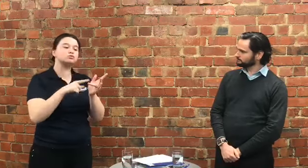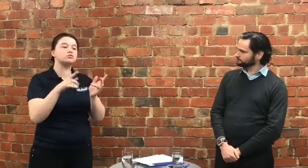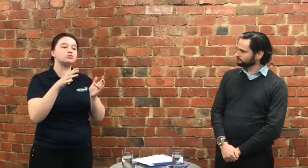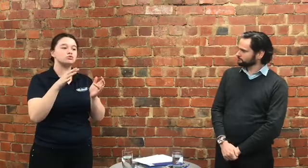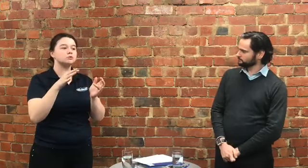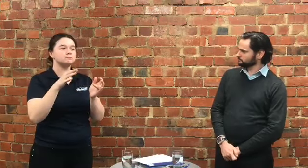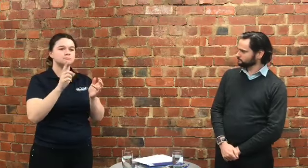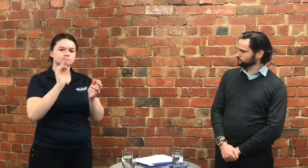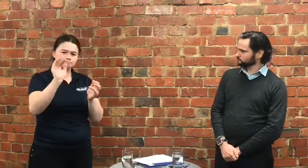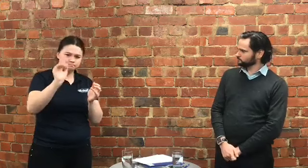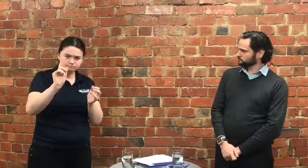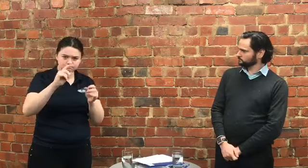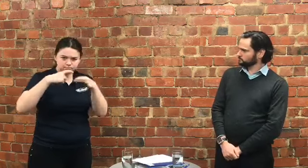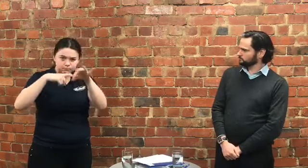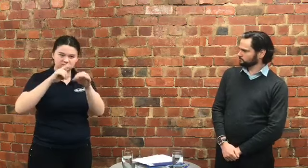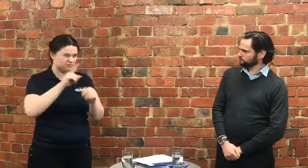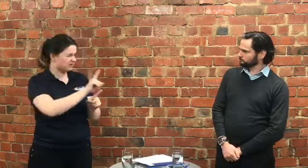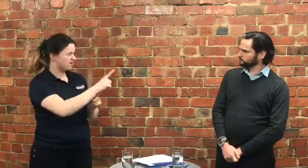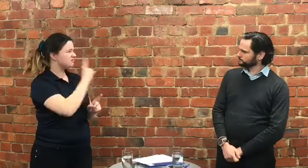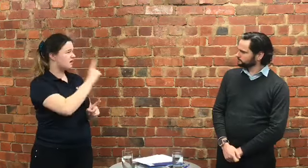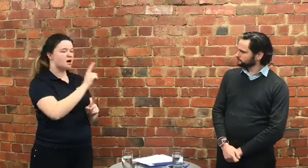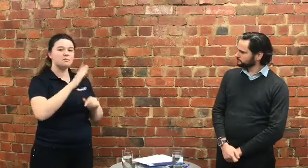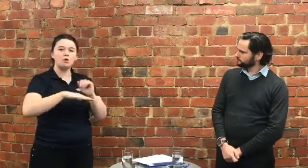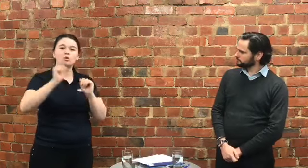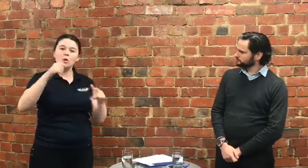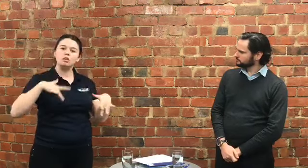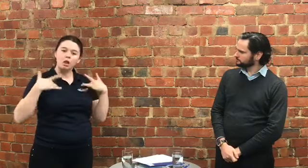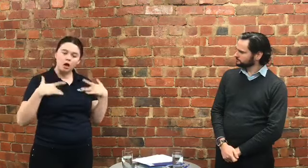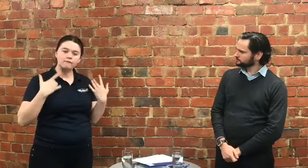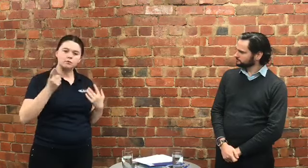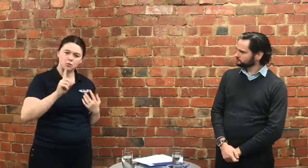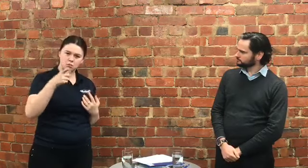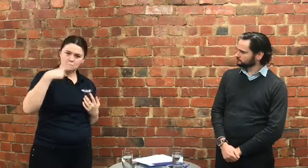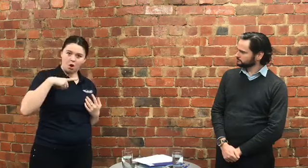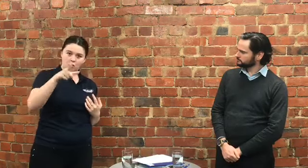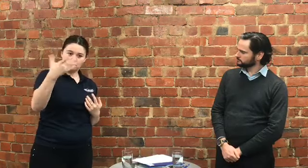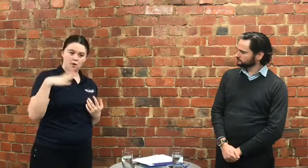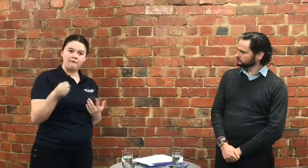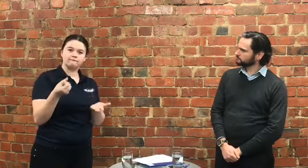That means it's a person that will interview you. They ask you a lot of questions, as Adam said.